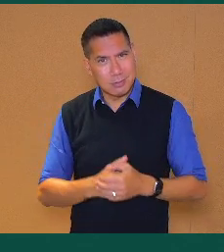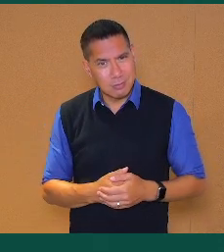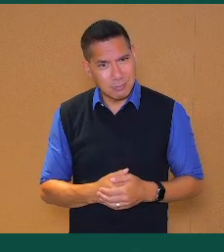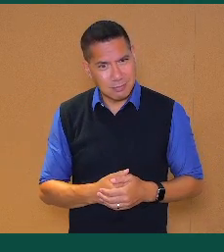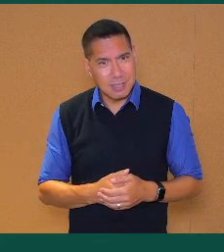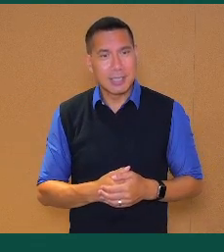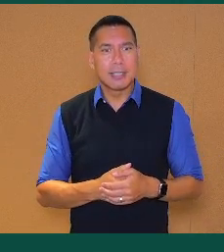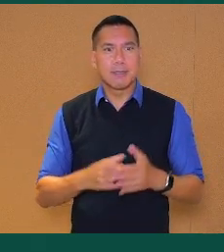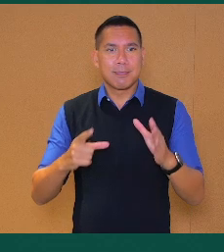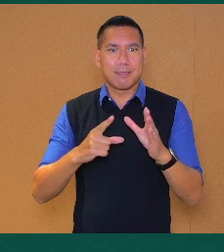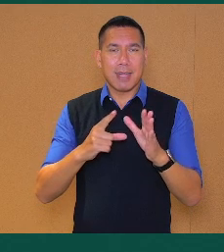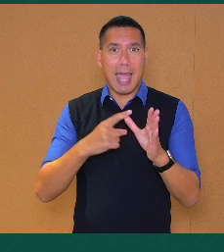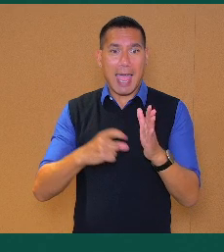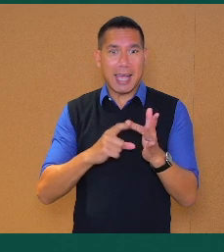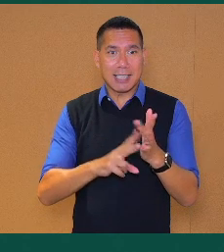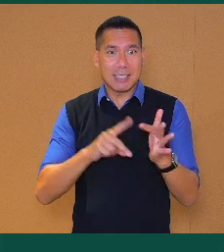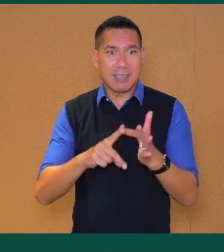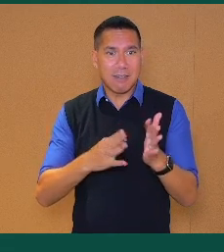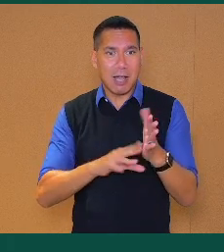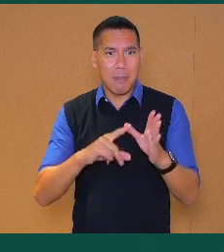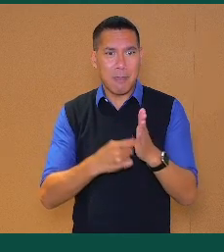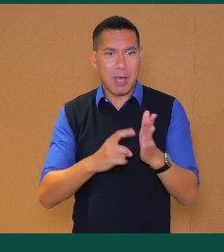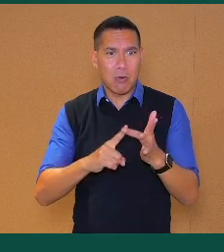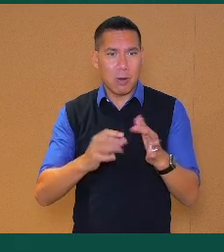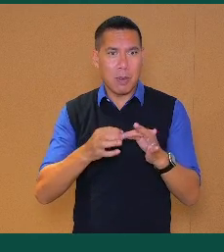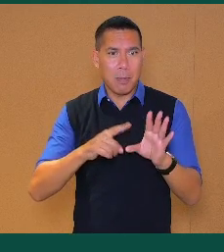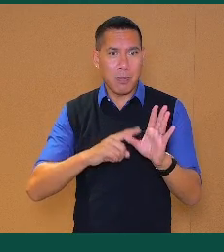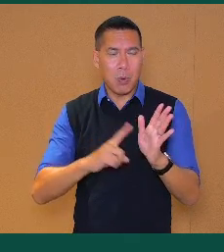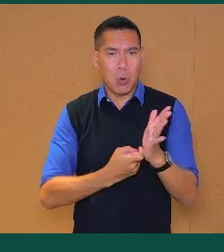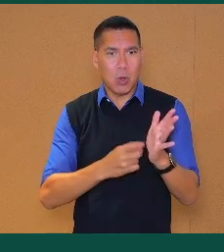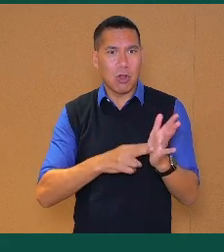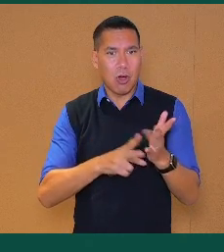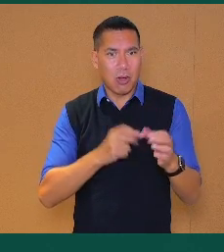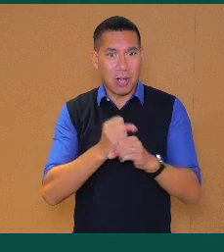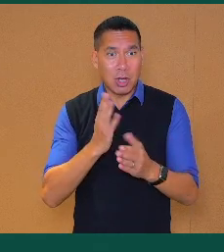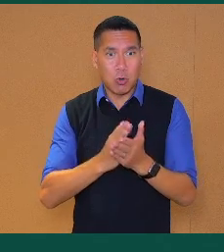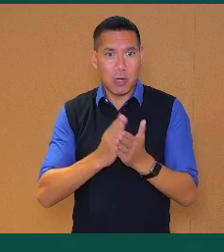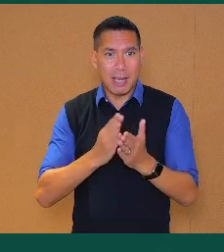At Home Series'. Get Active! At Home Series was an online program that aimed to keep people in Maribyrnong